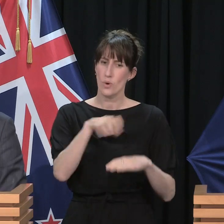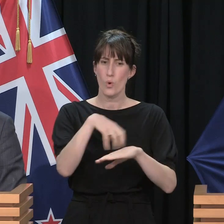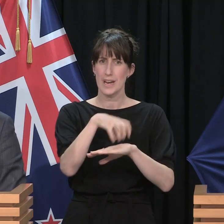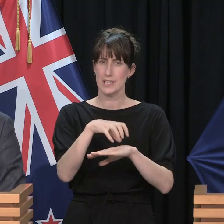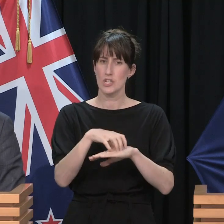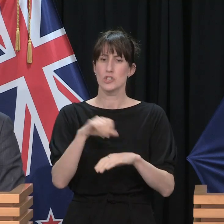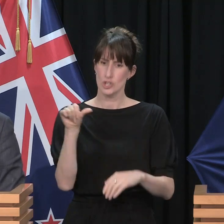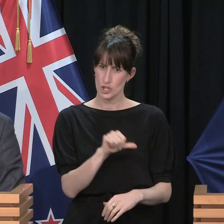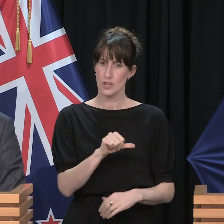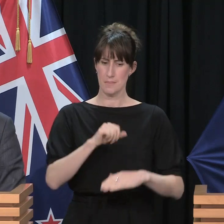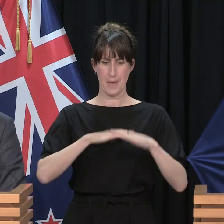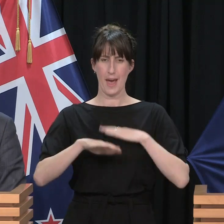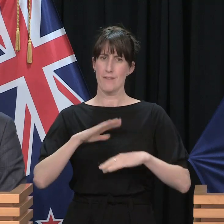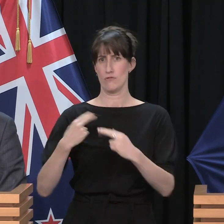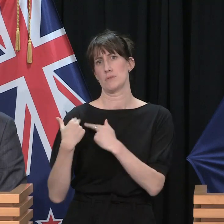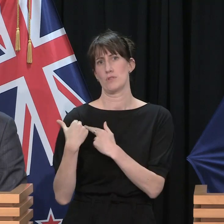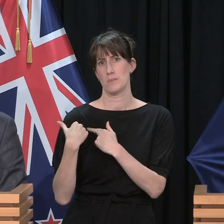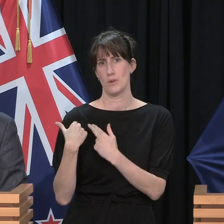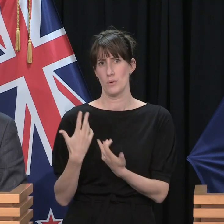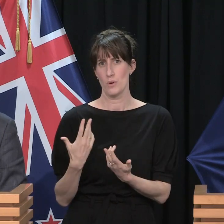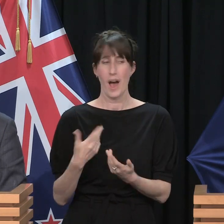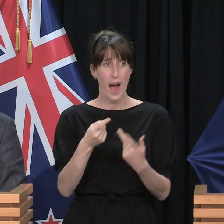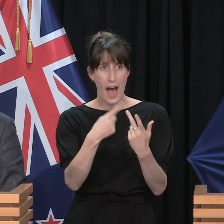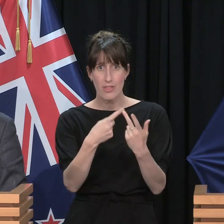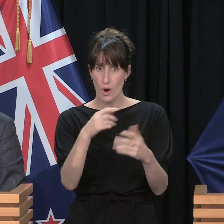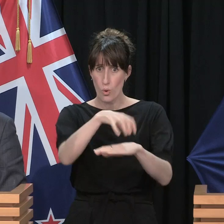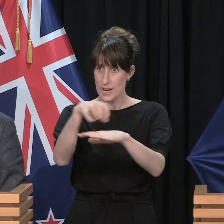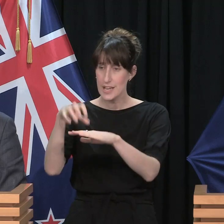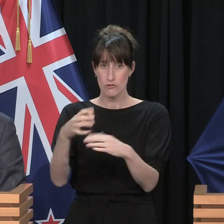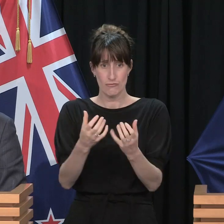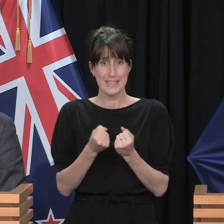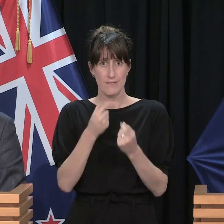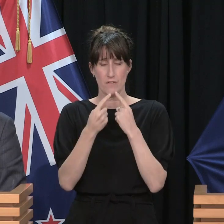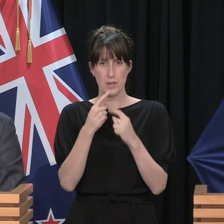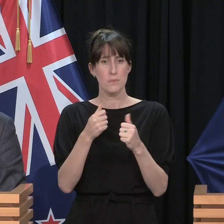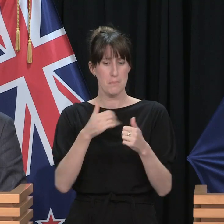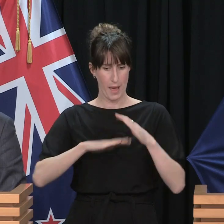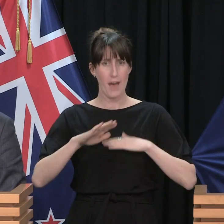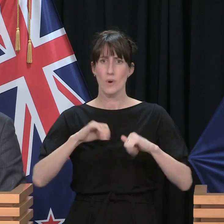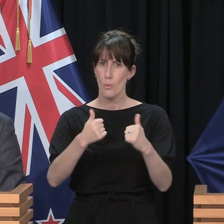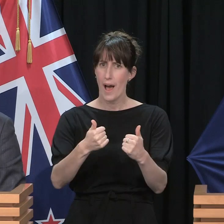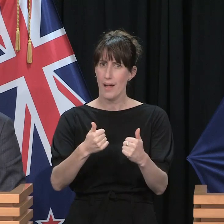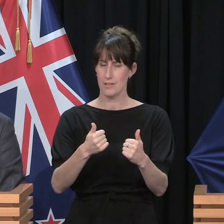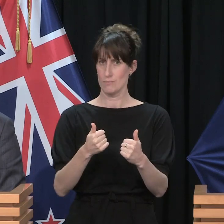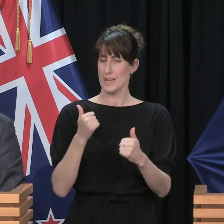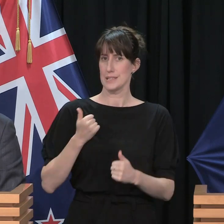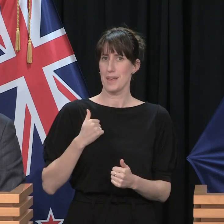sensitive information. All of those health organisations and professionals acted as New